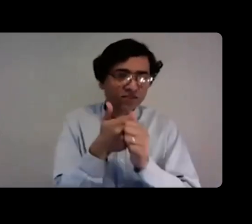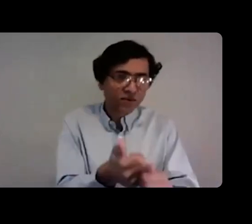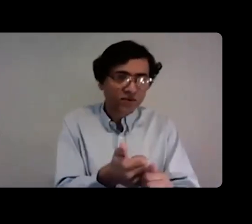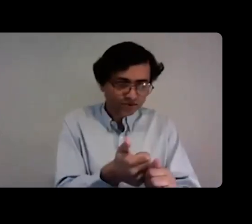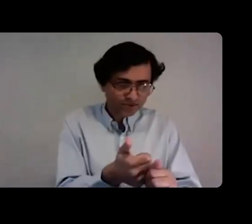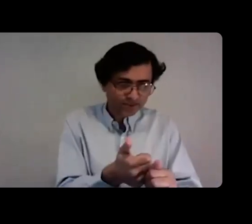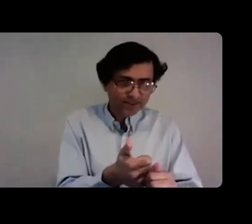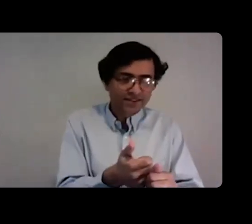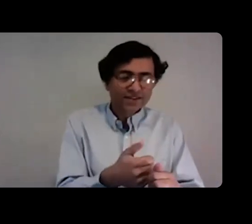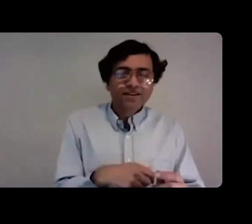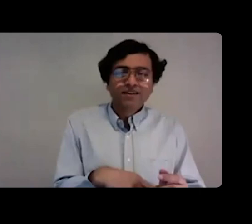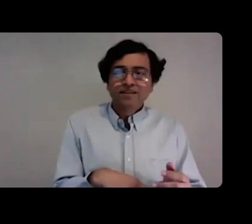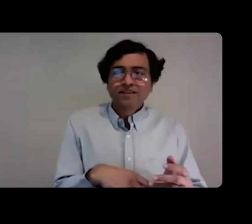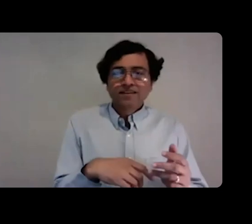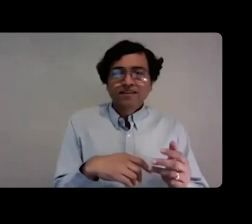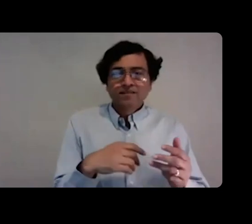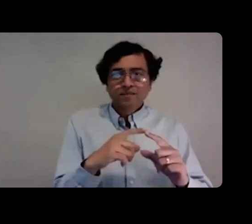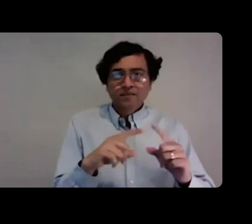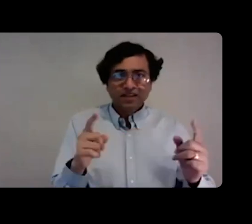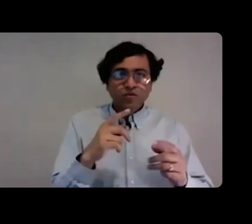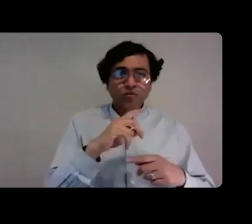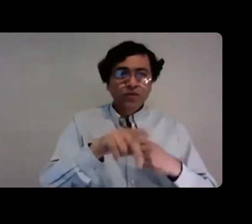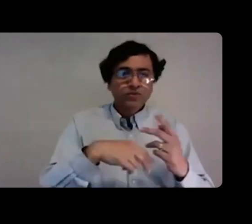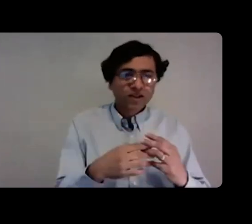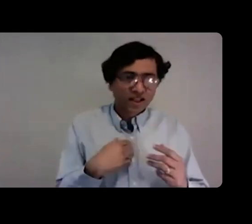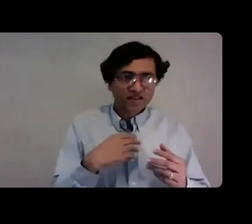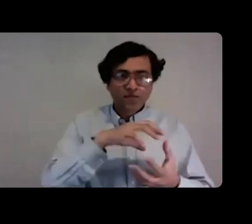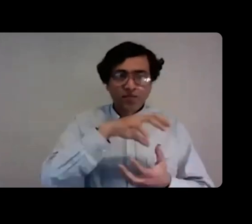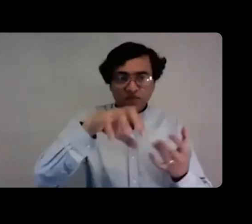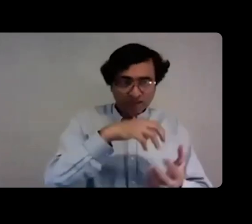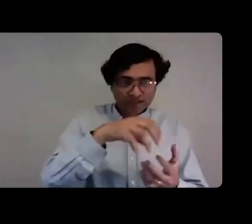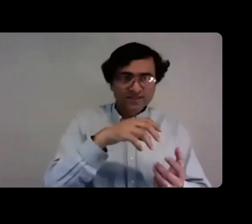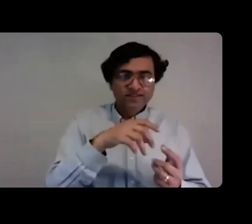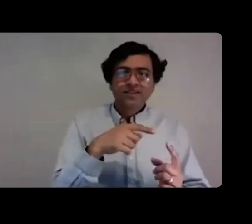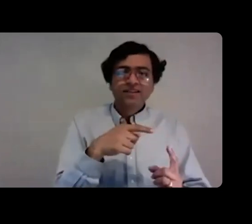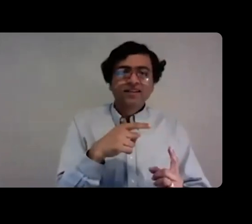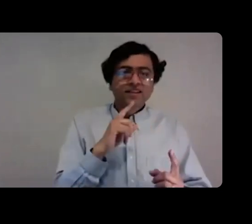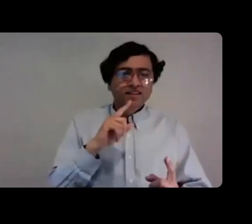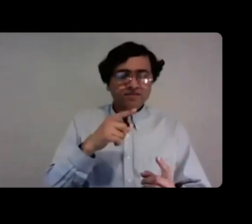So for both hearing and deaf individuals they were able to enjoy the movies with those inter titles.